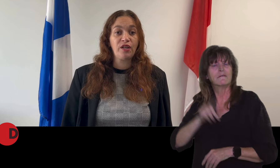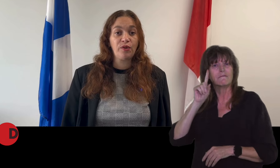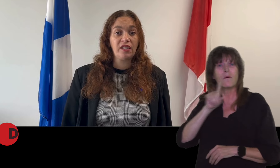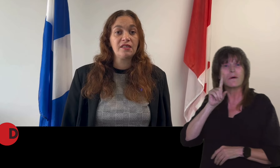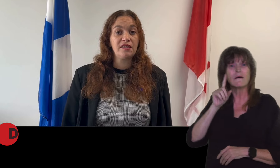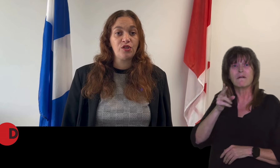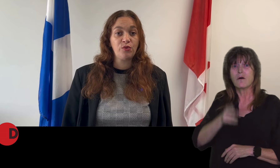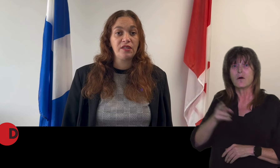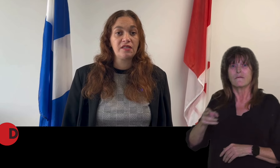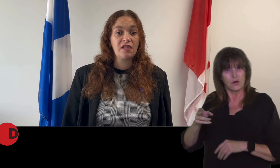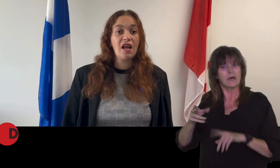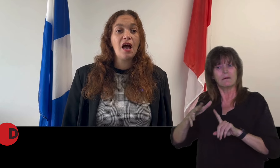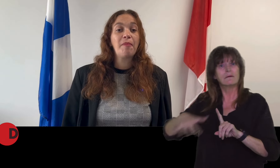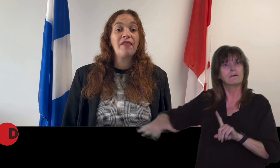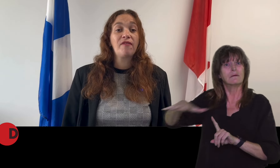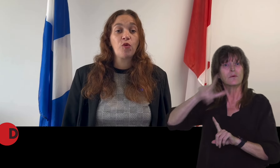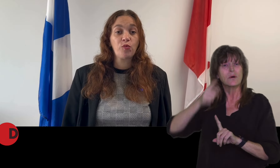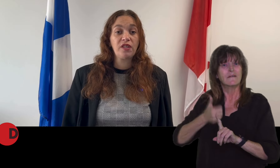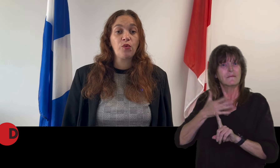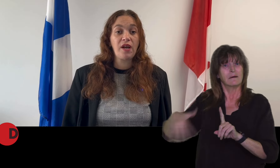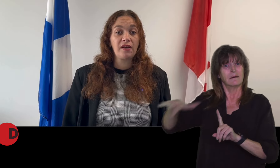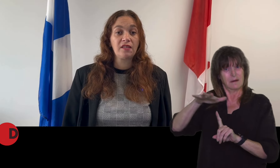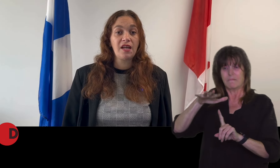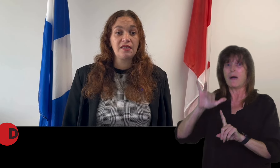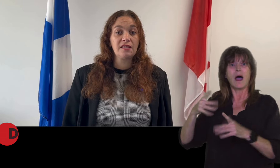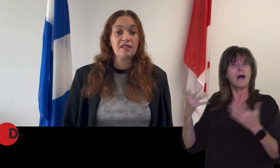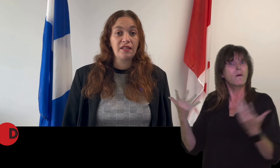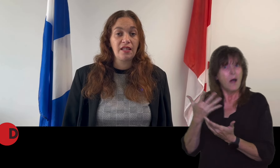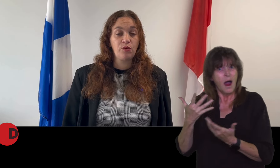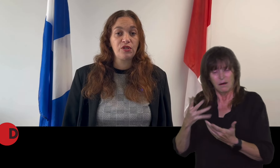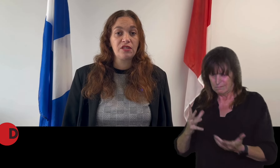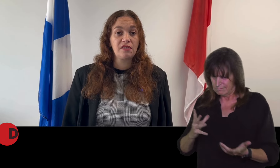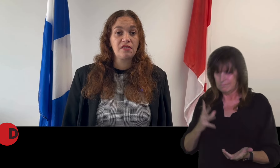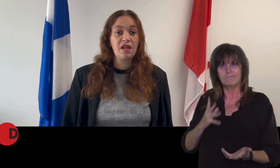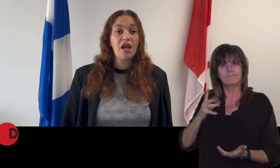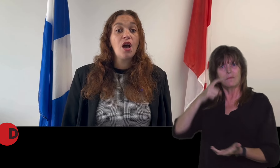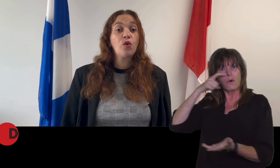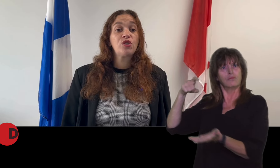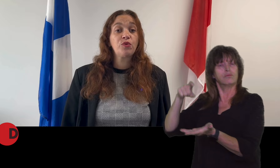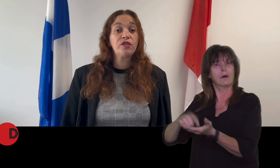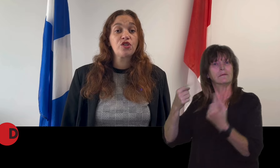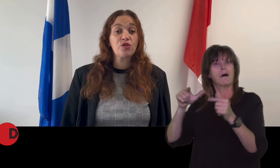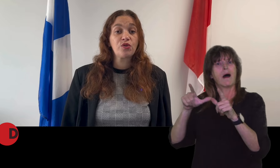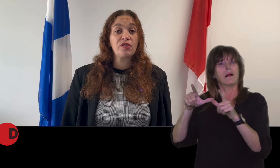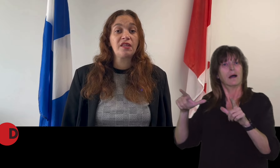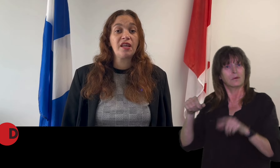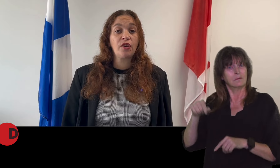for Deaf and hard-of-hearing constituents by formally recognizing sign languages,